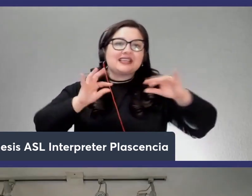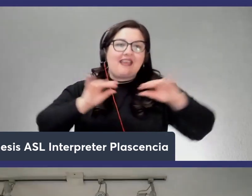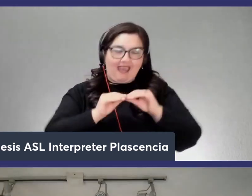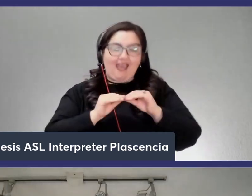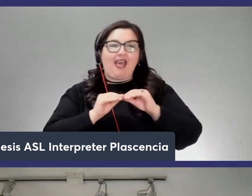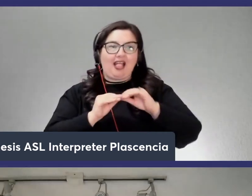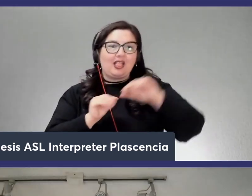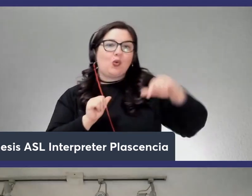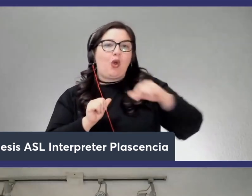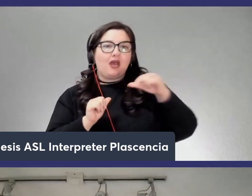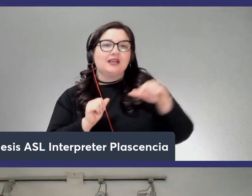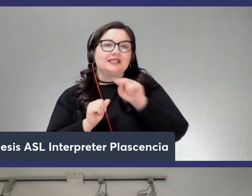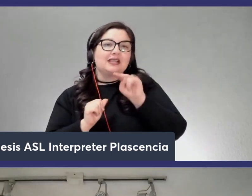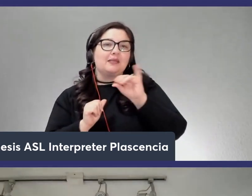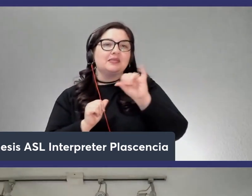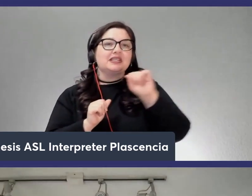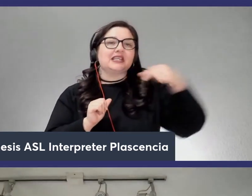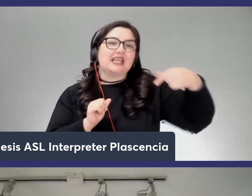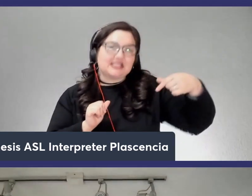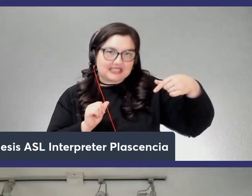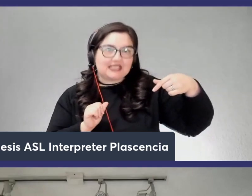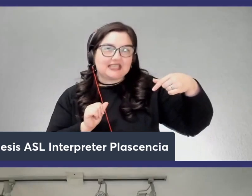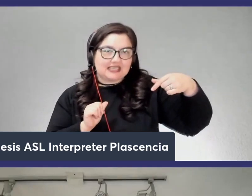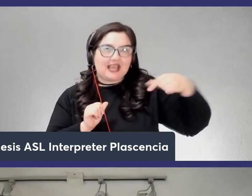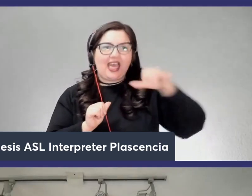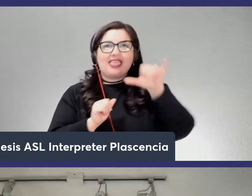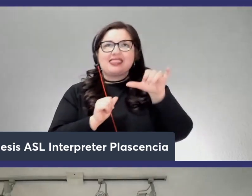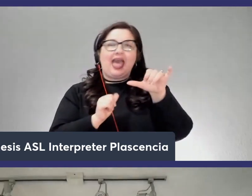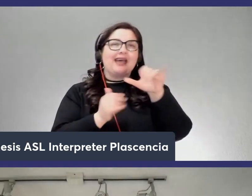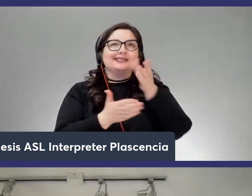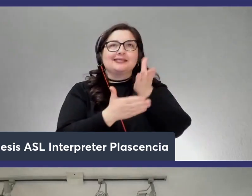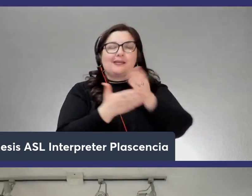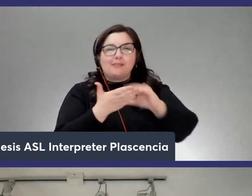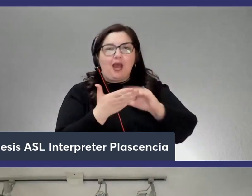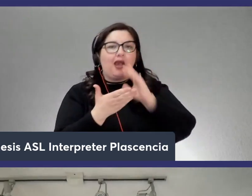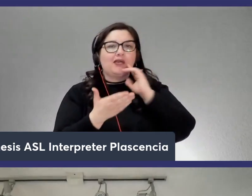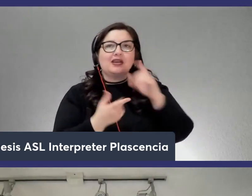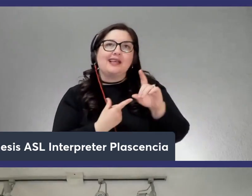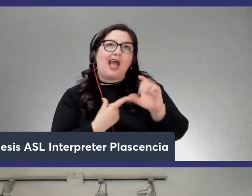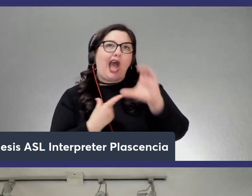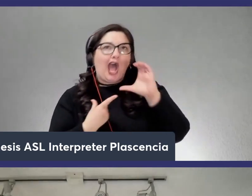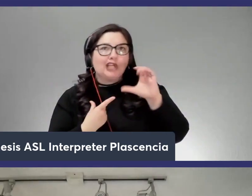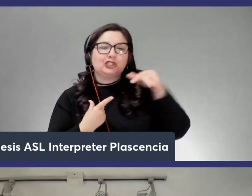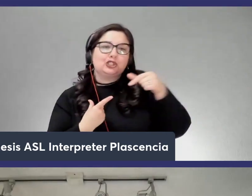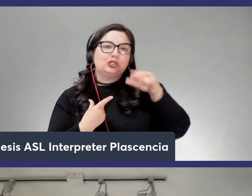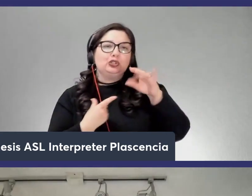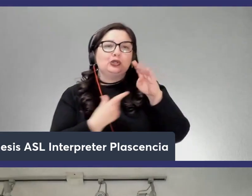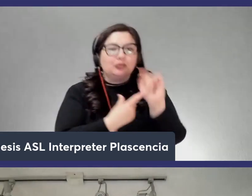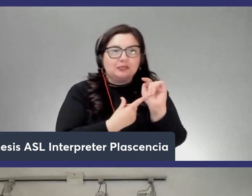And this is the point where we have on the order of 100 qubits or so. They're not error-corrected,